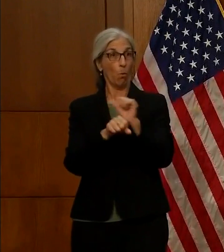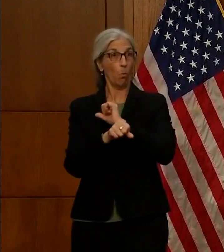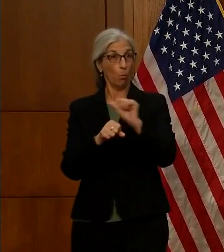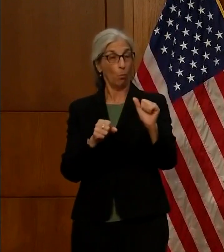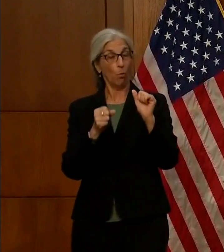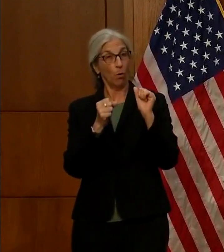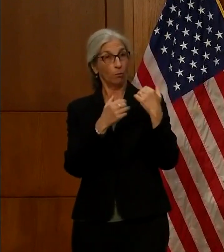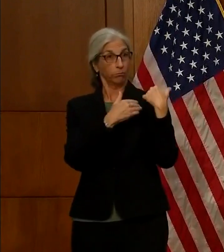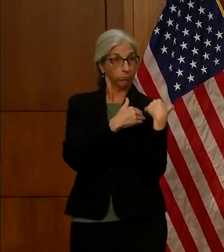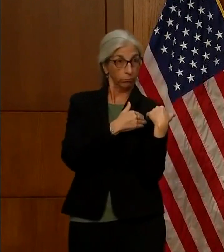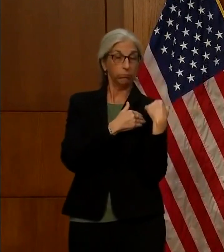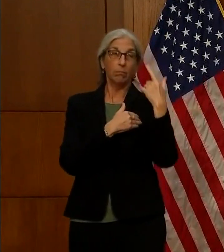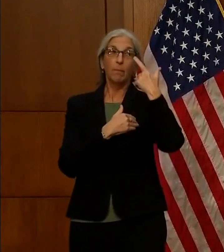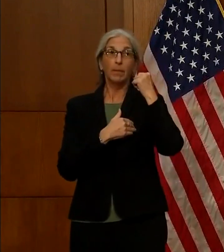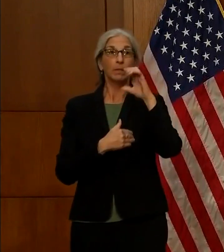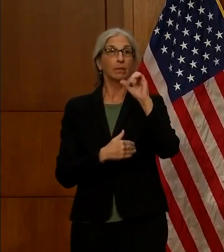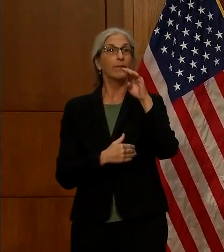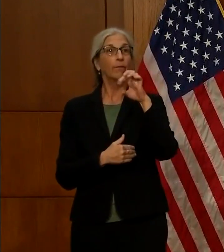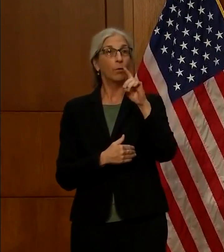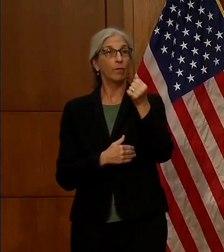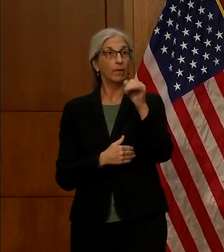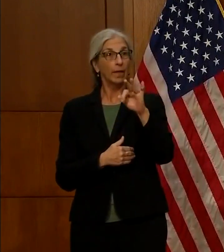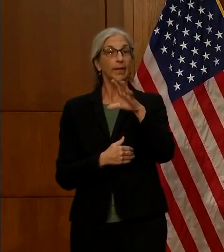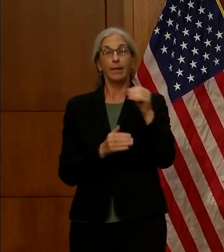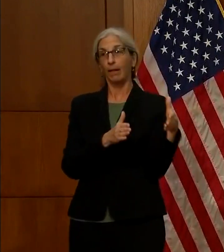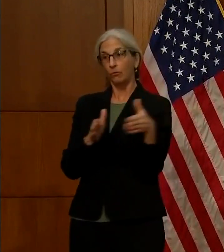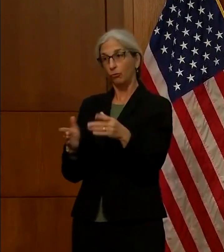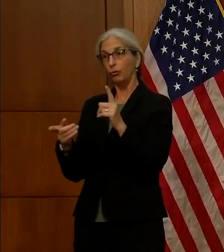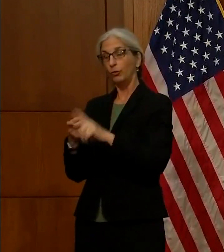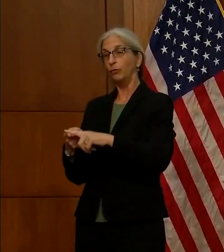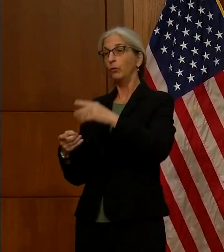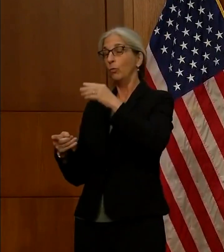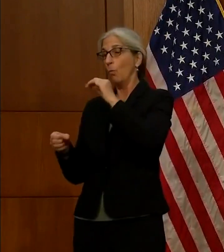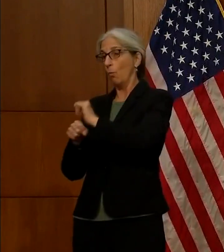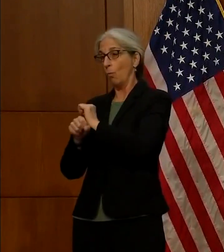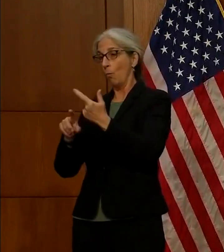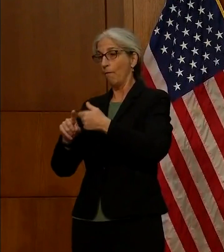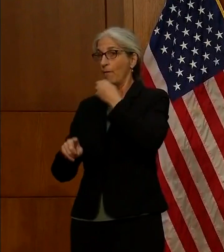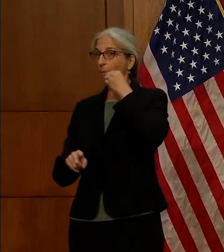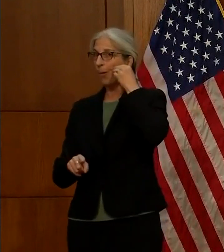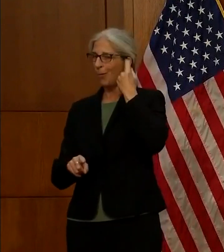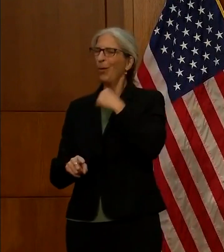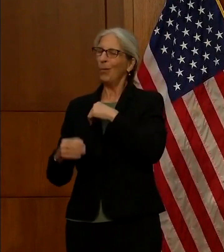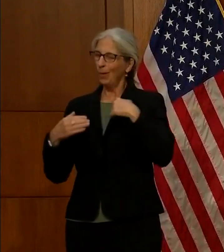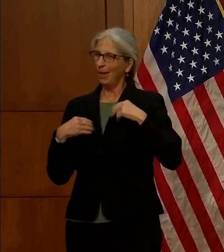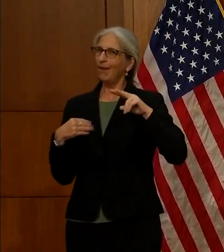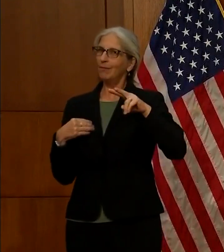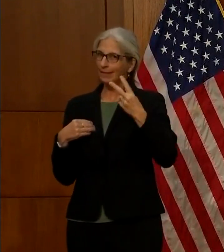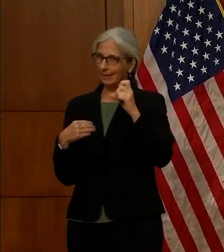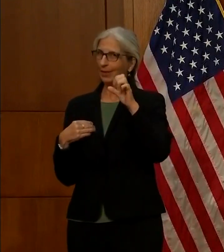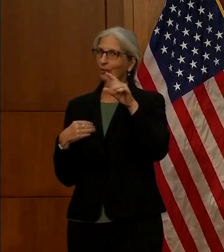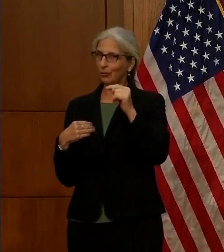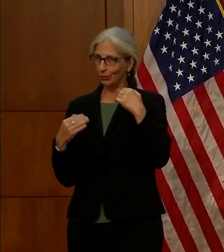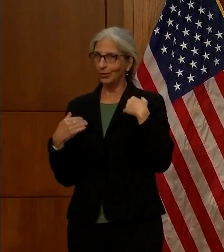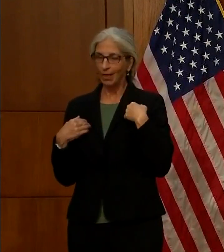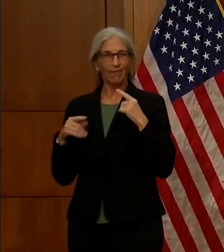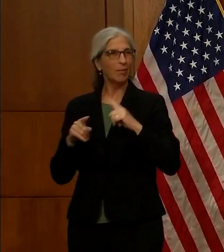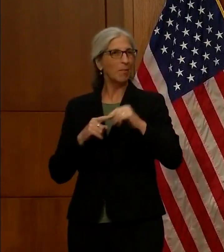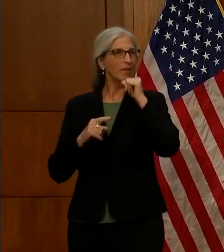INCREASED WORKLOAD. I DO TO COPE AT NINETEEN IN OUR SHIFT TO REMOTE WORK WHILE WE DO HAVE